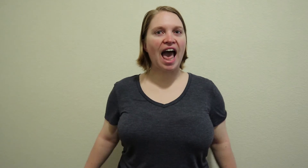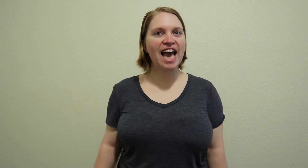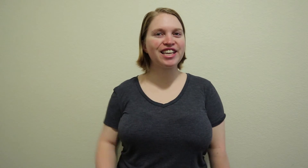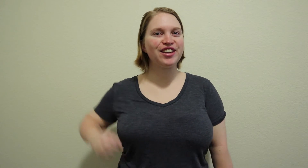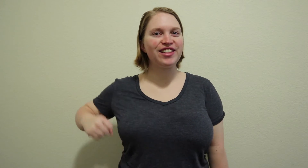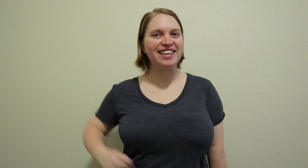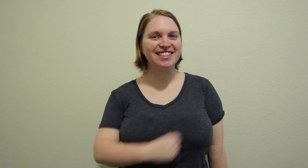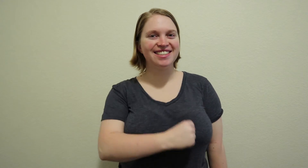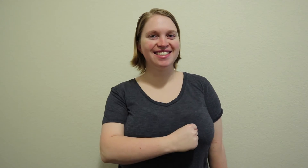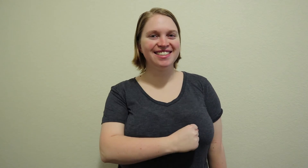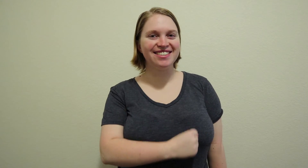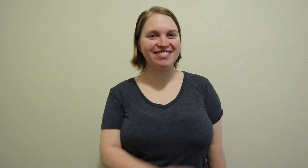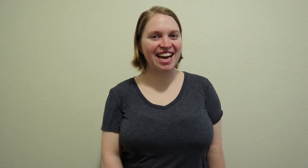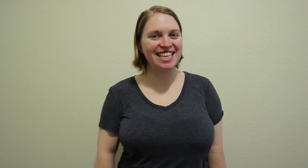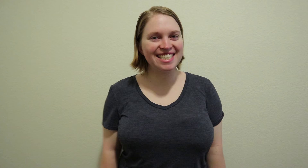I can do this, right?